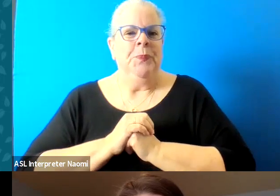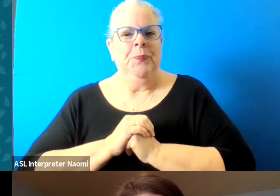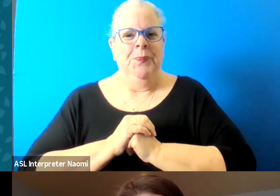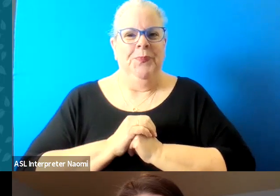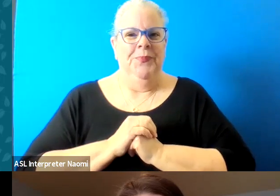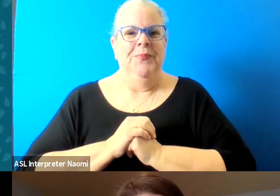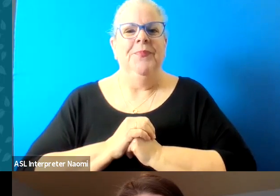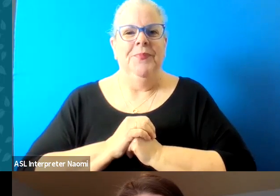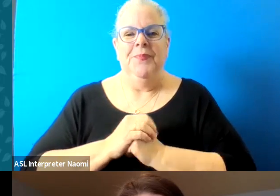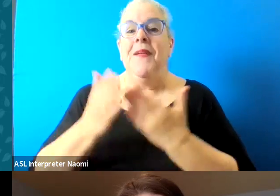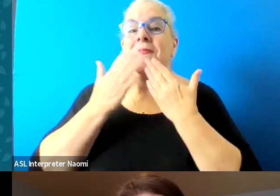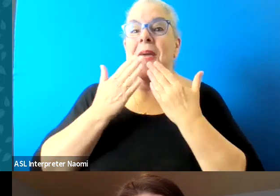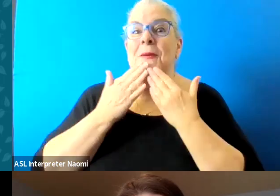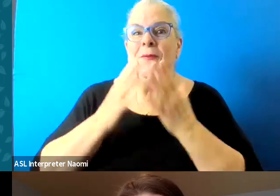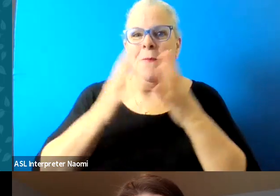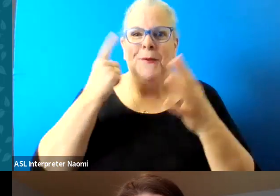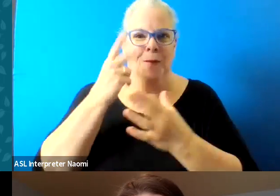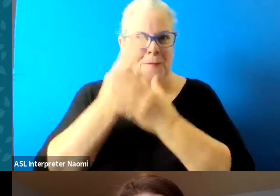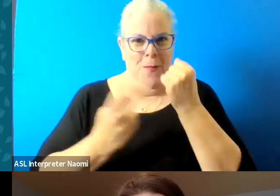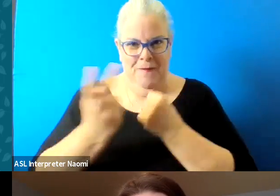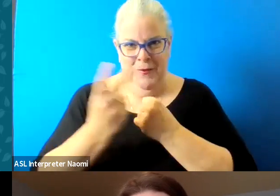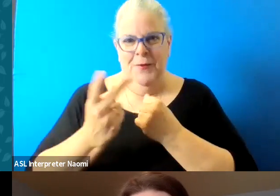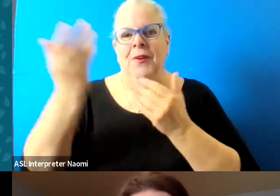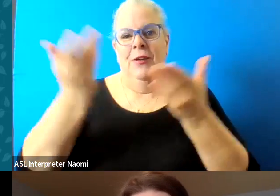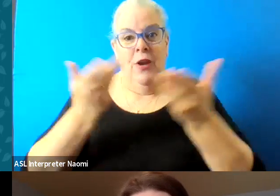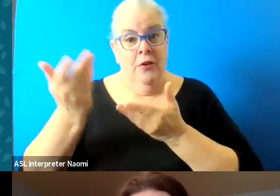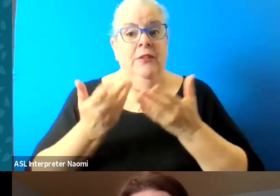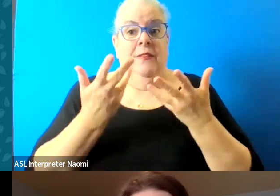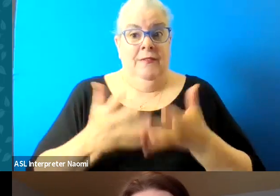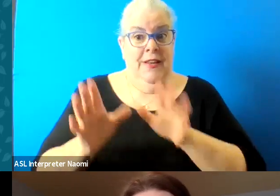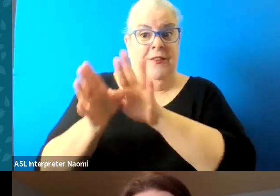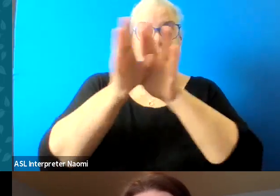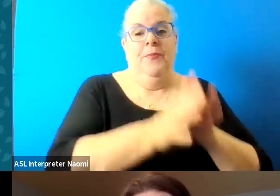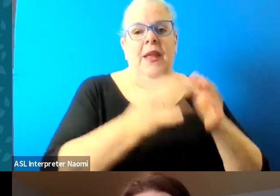Thank you so much for those introductions. So with that, we will start off on the question